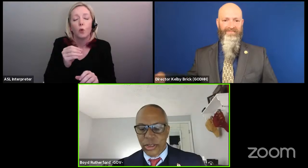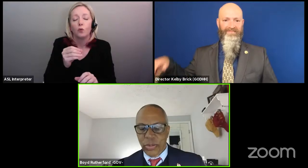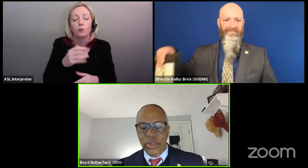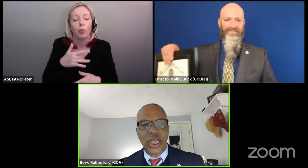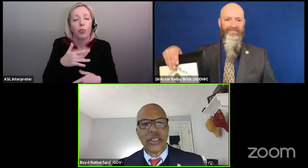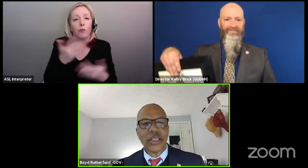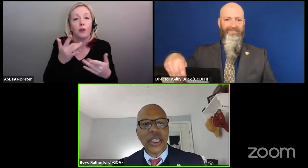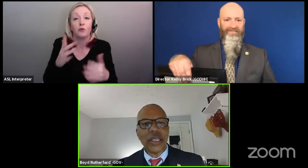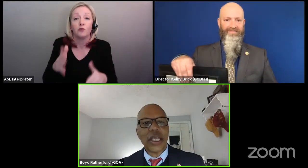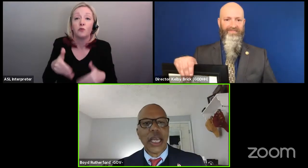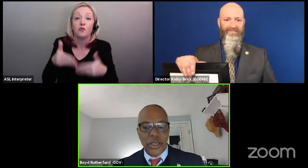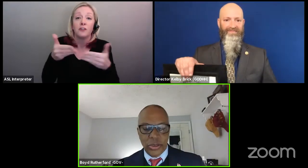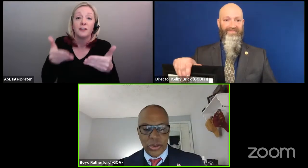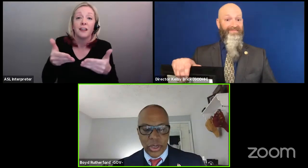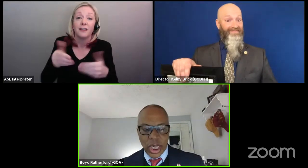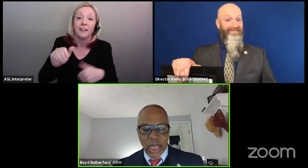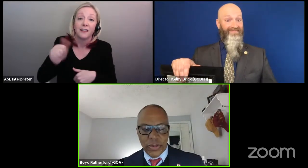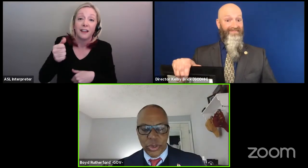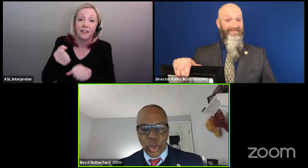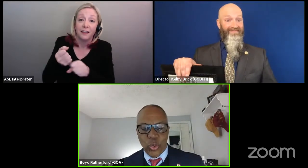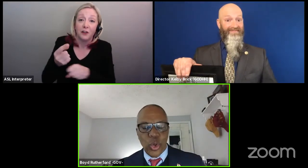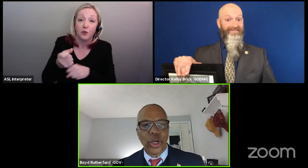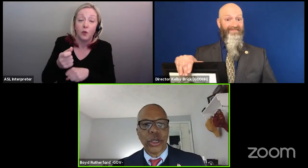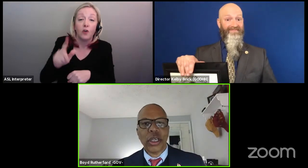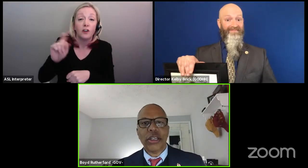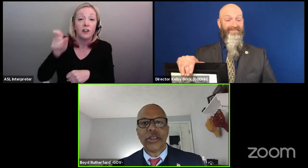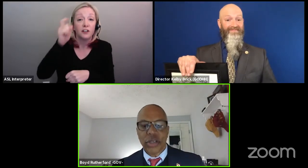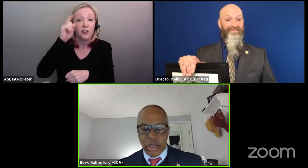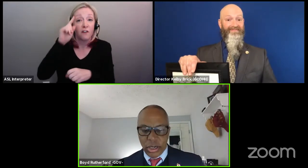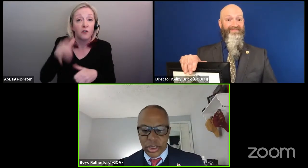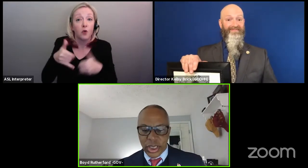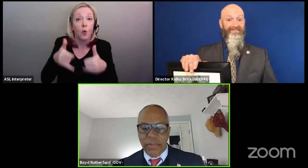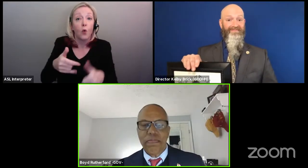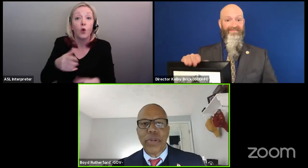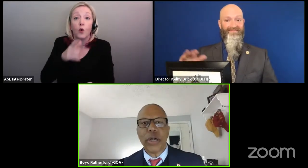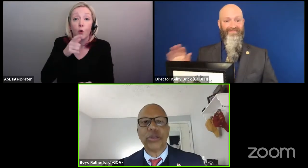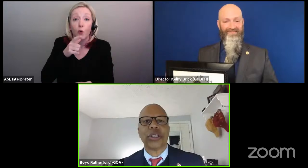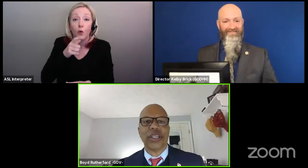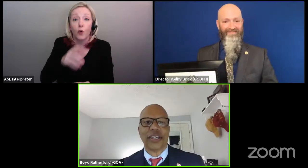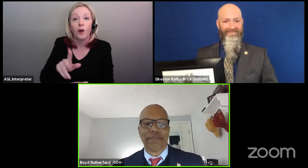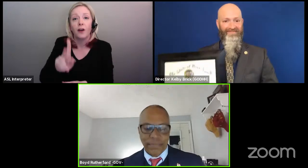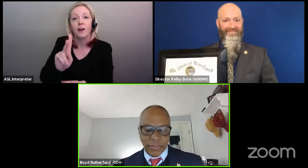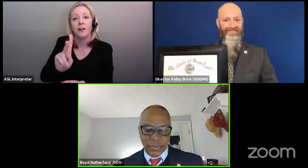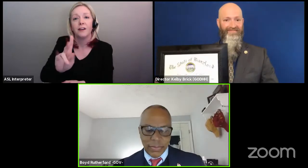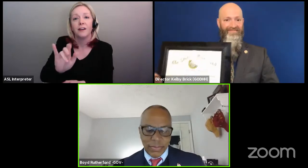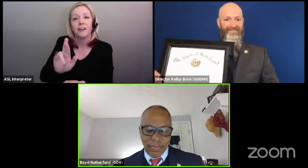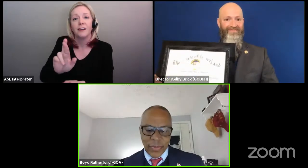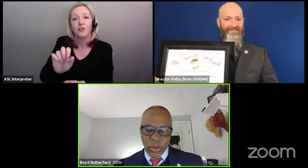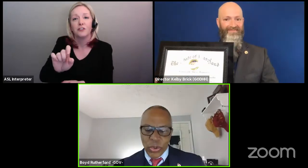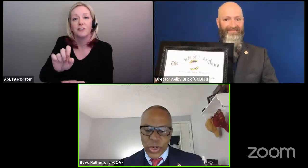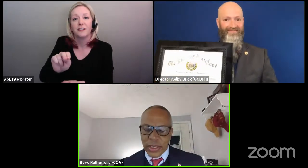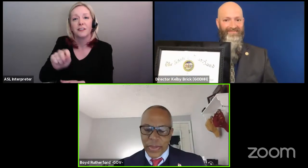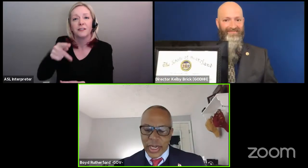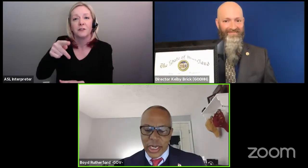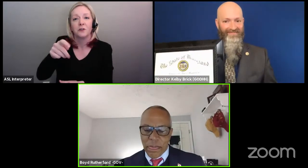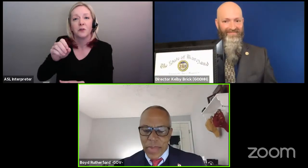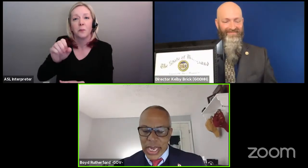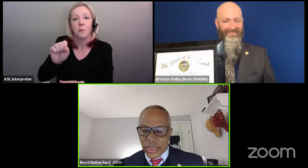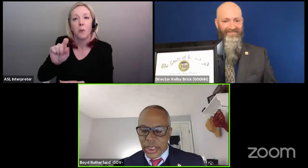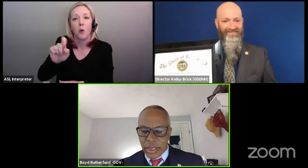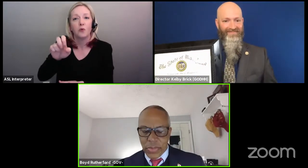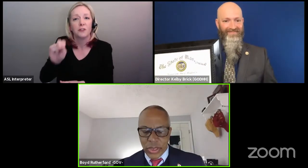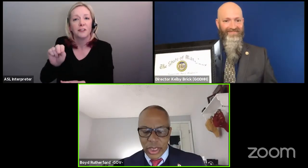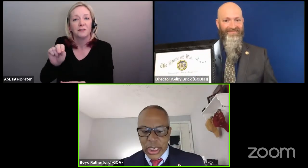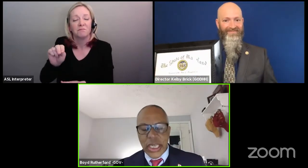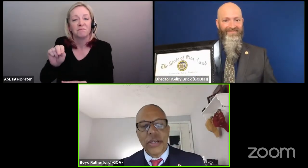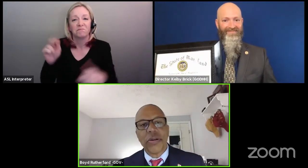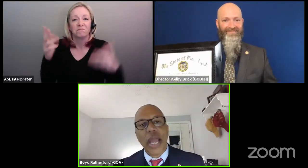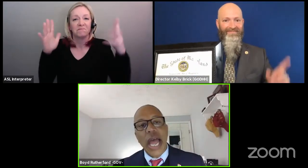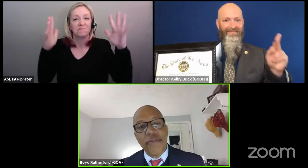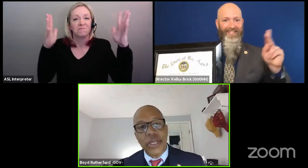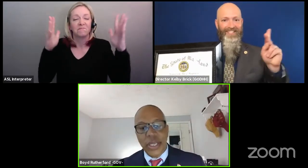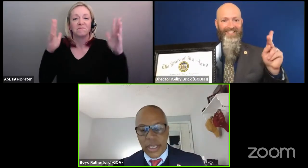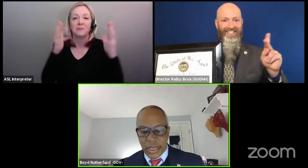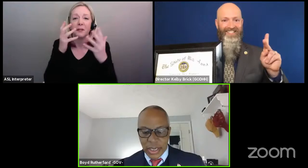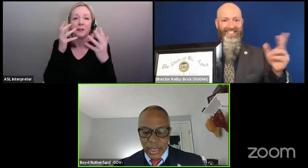to present the 10th annual Governor's Award to Kirsten Poston who has been a leader, advocate,